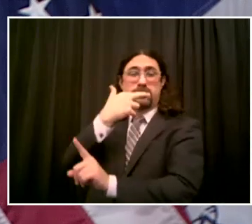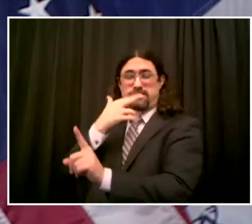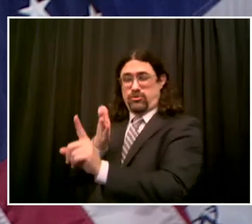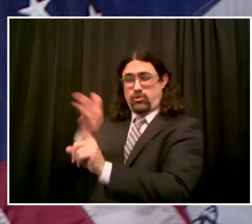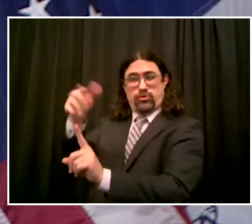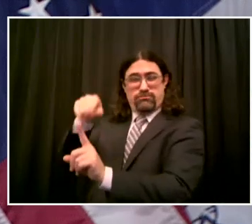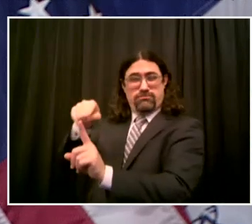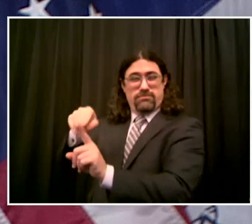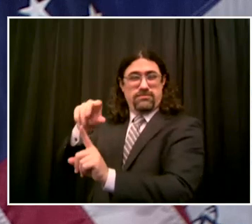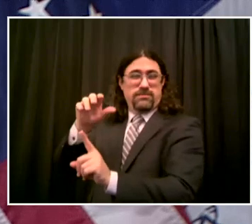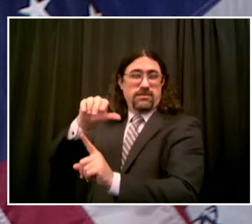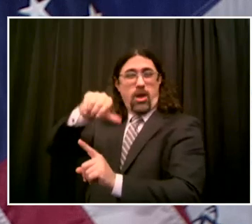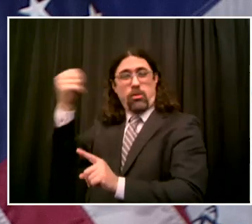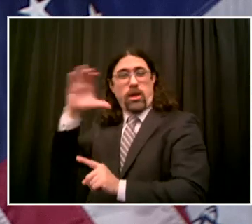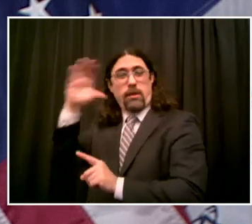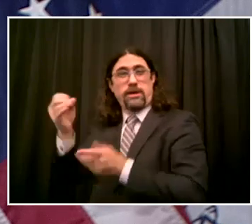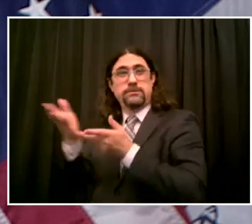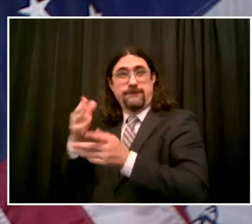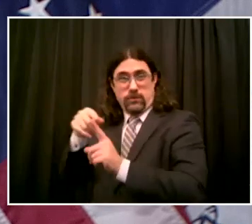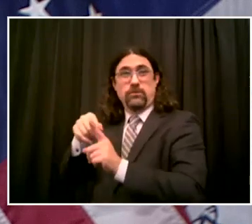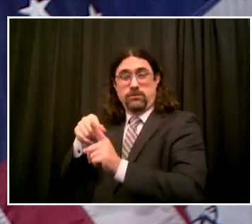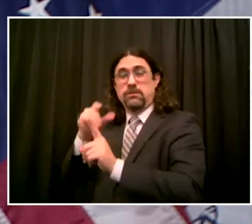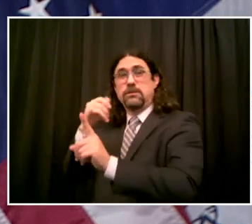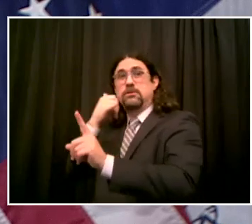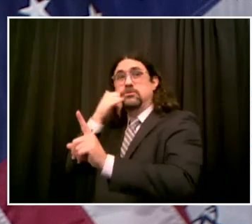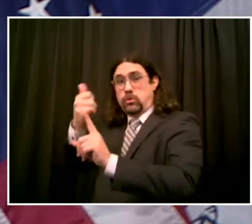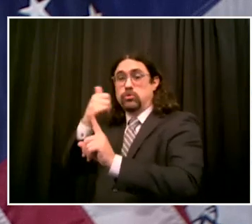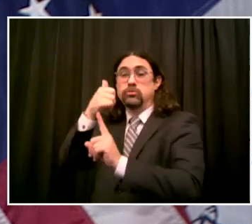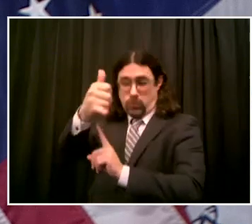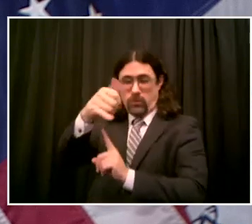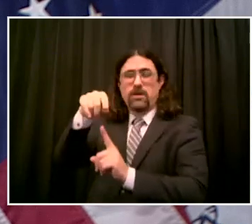NOT RESULT IN AN ACTUAL SALE.